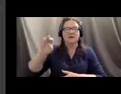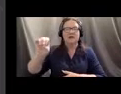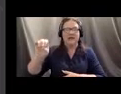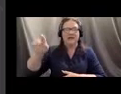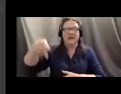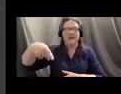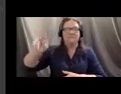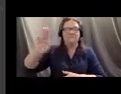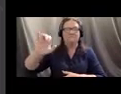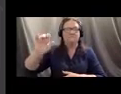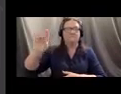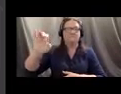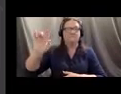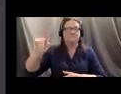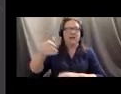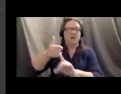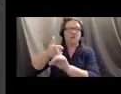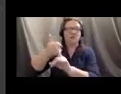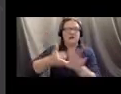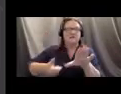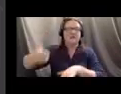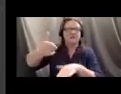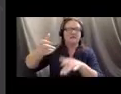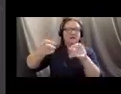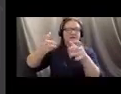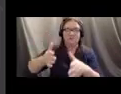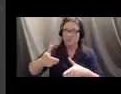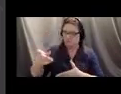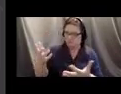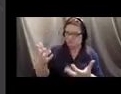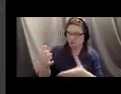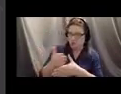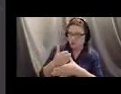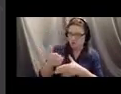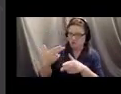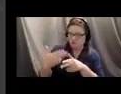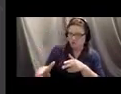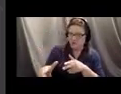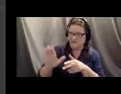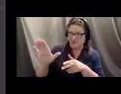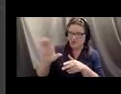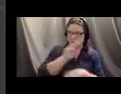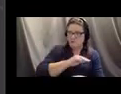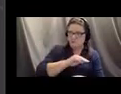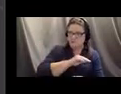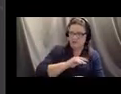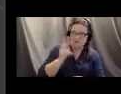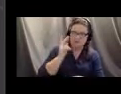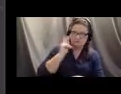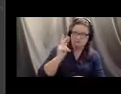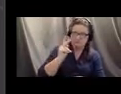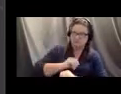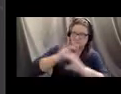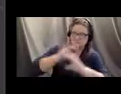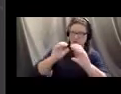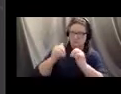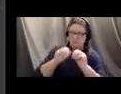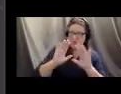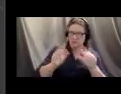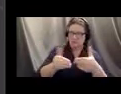Diane, if you would like to just briefly share your mission and vision with the group I will give you those speaking privileges.